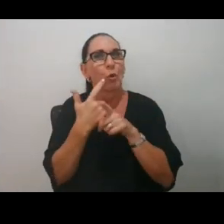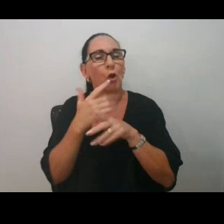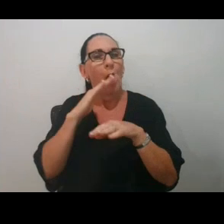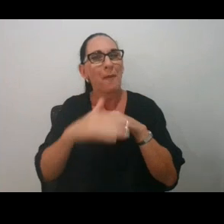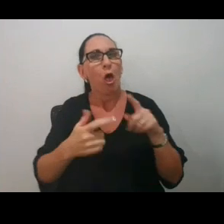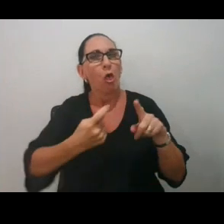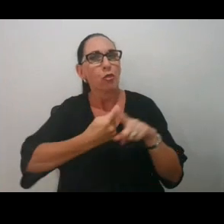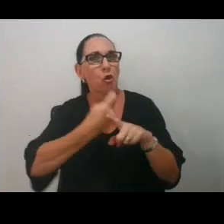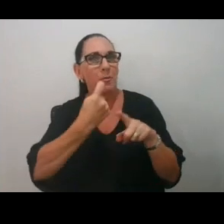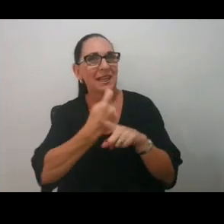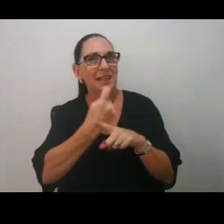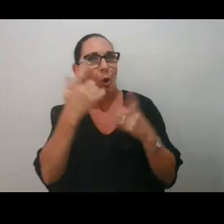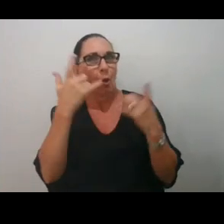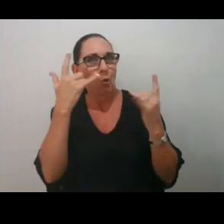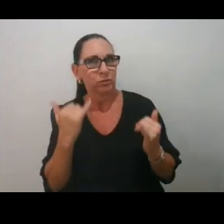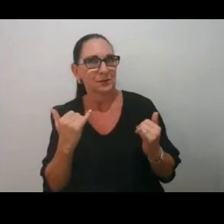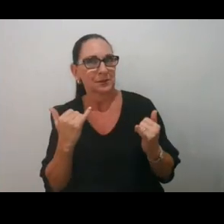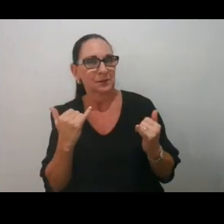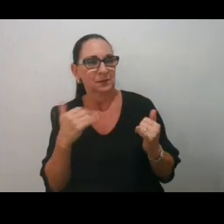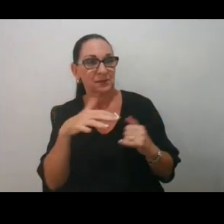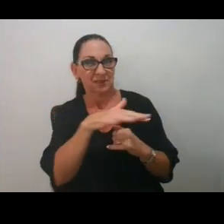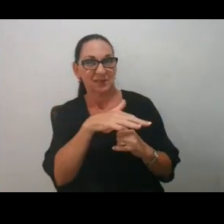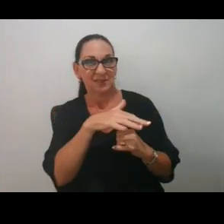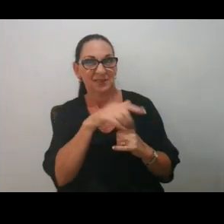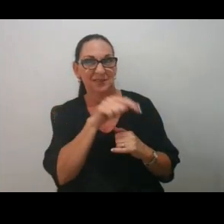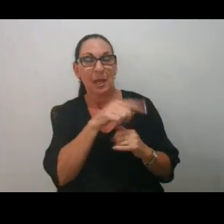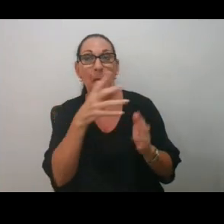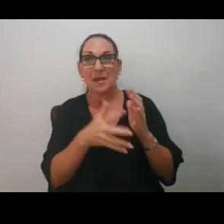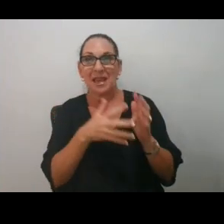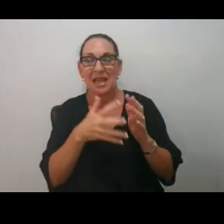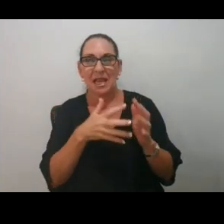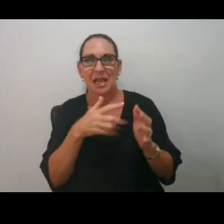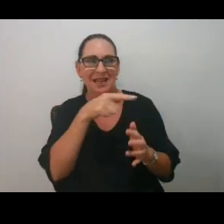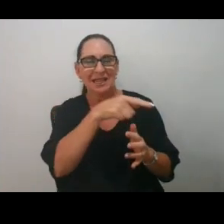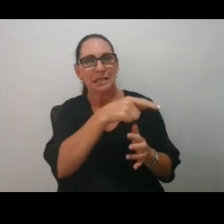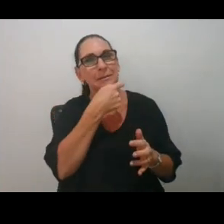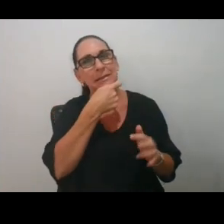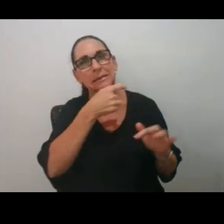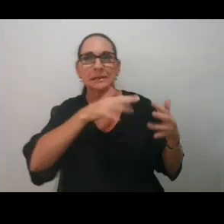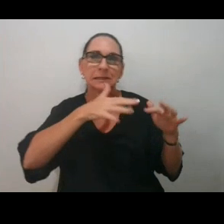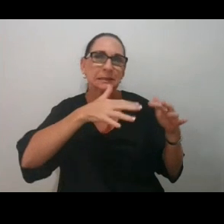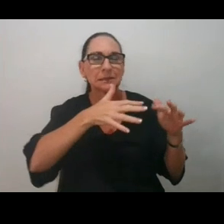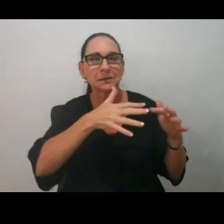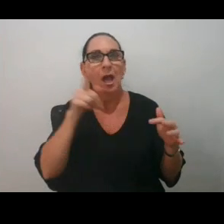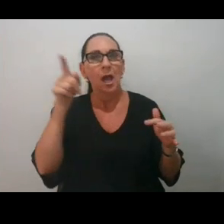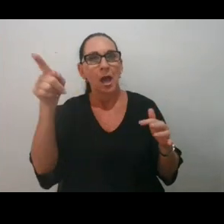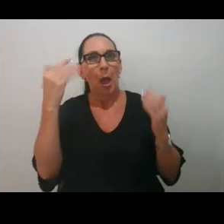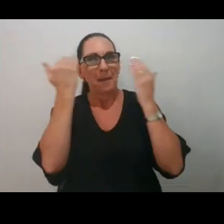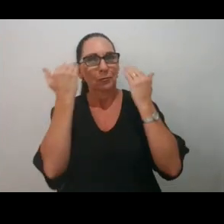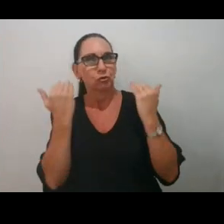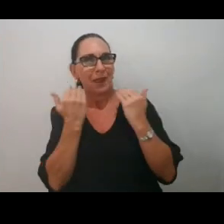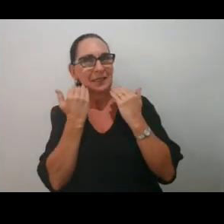somebody's stumbling the magistrate doesn't play that I suppose cliche usual role that a magistrate